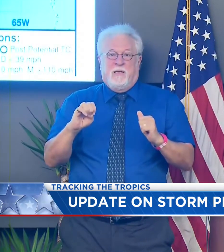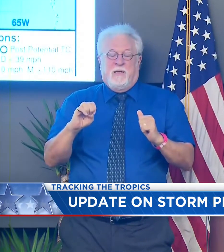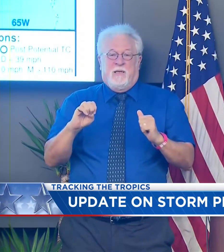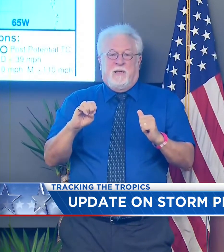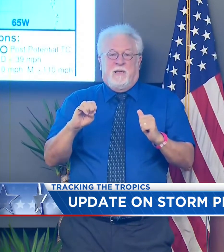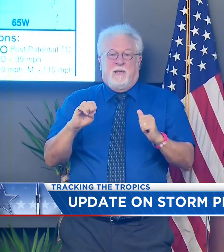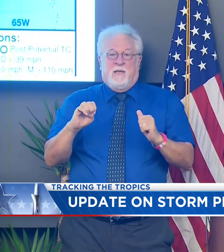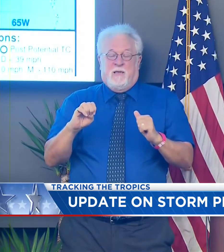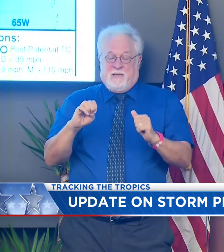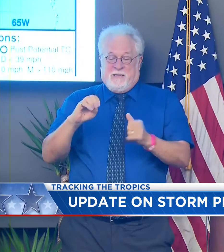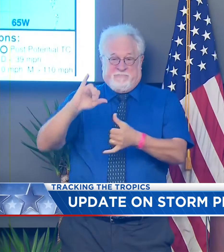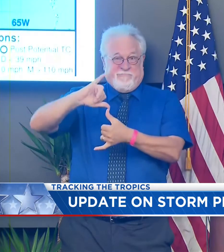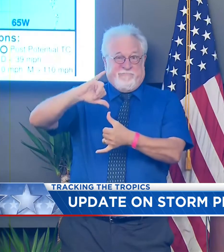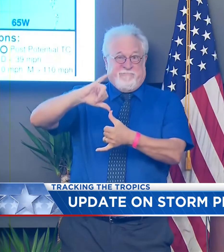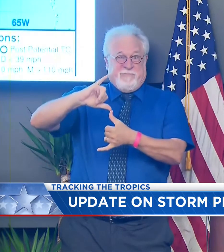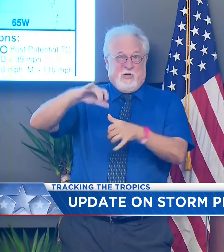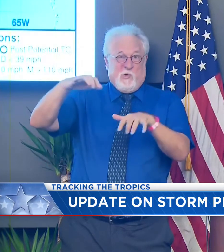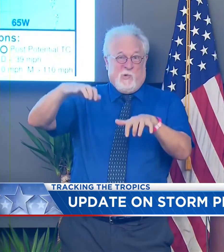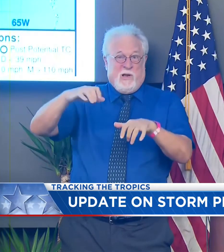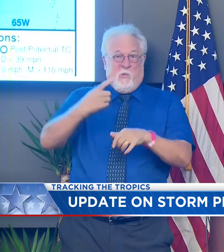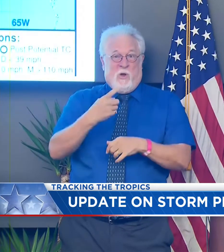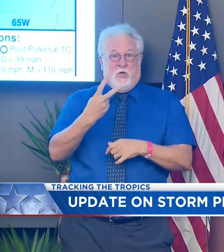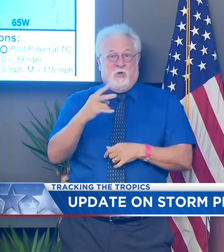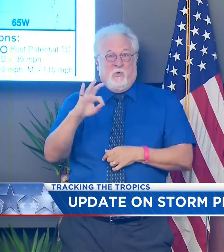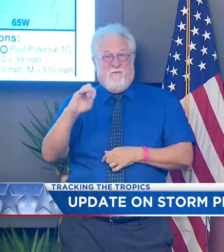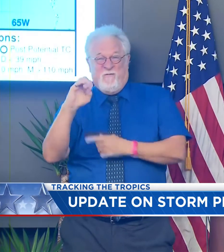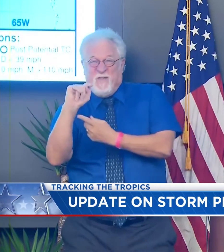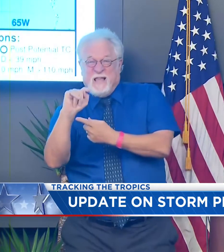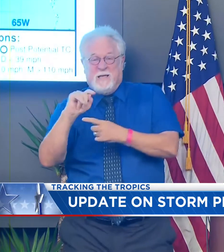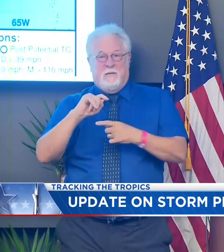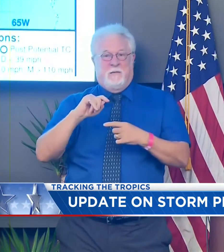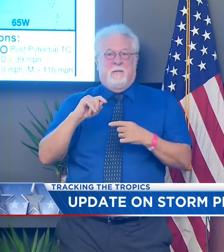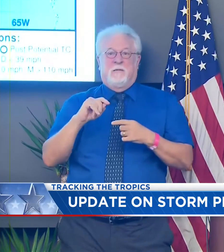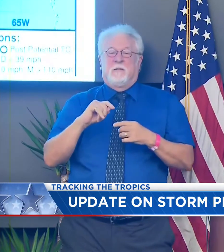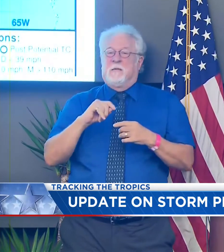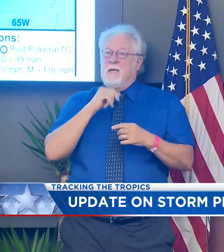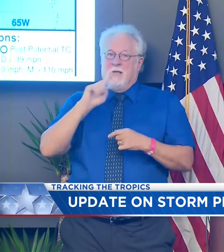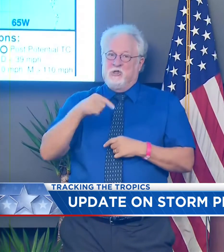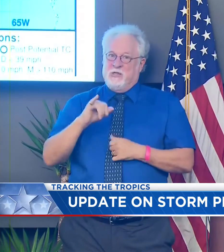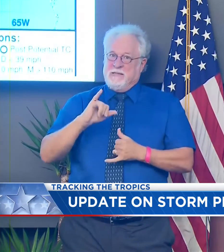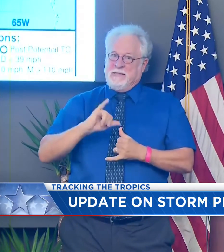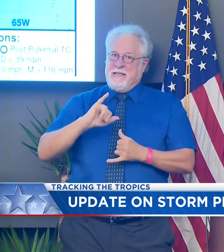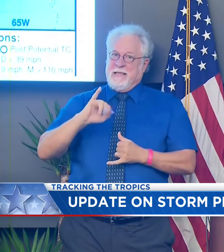STORMS. AND SO THEREFORE, IT'S POSSIBLE THERE COULD BE SPOTS WITHIN THE